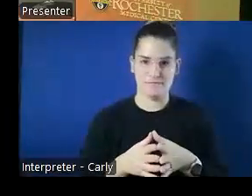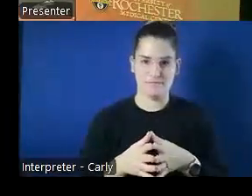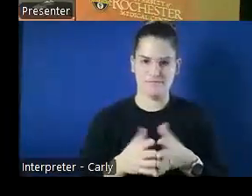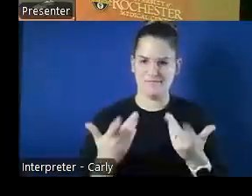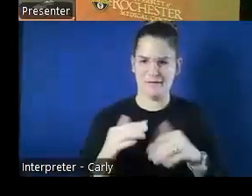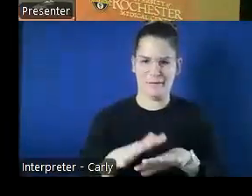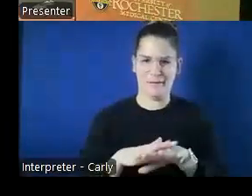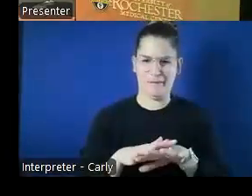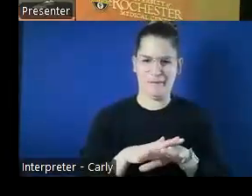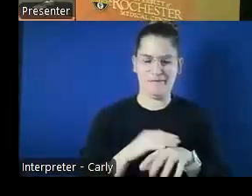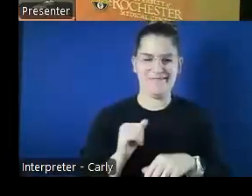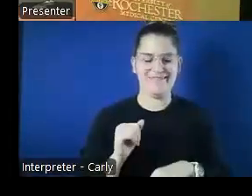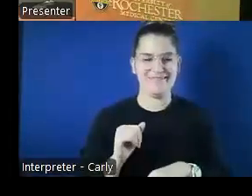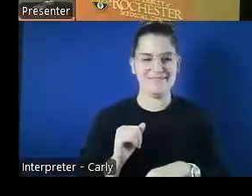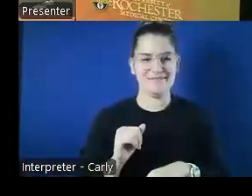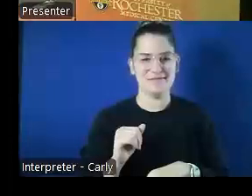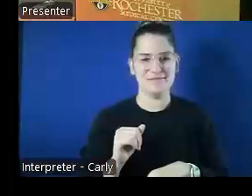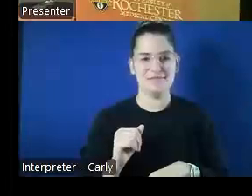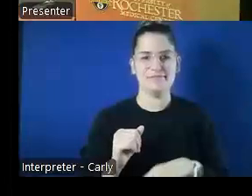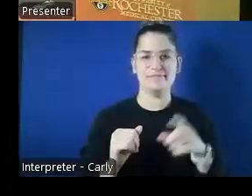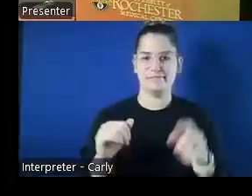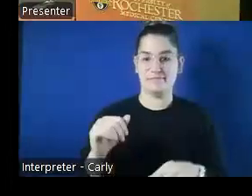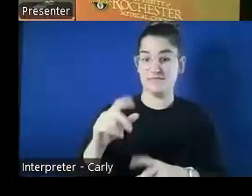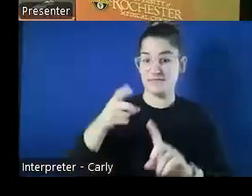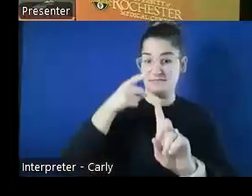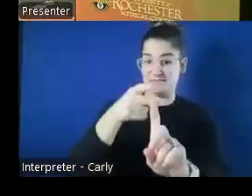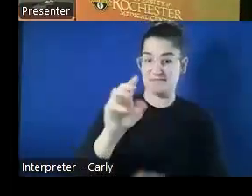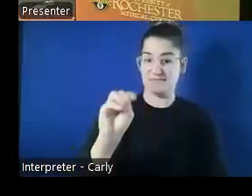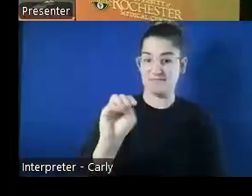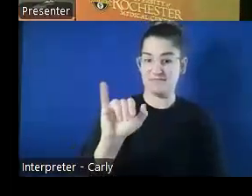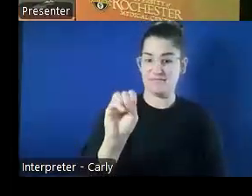my finger there we go um this is our mission so kind of what we just talked about we really